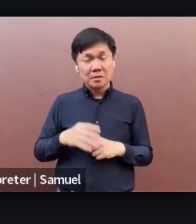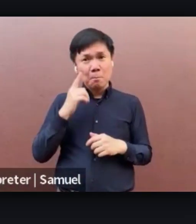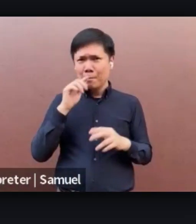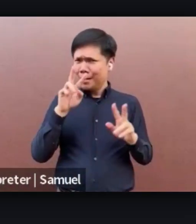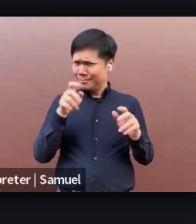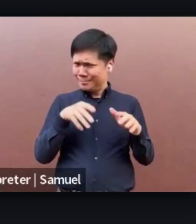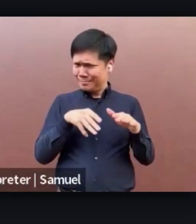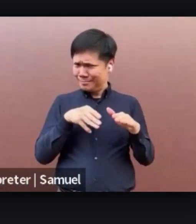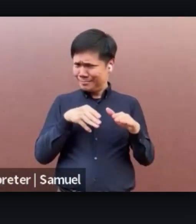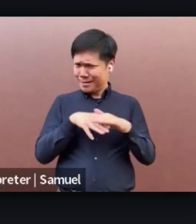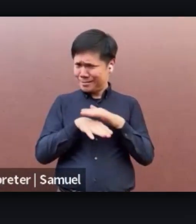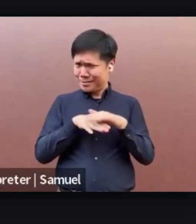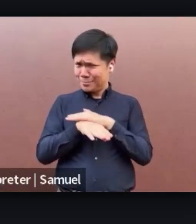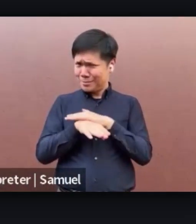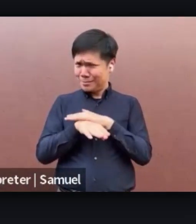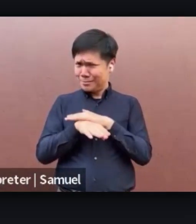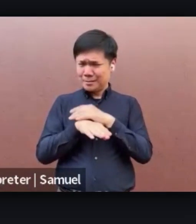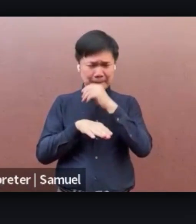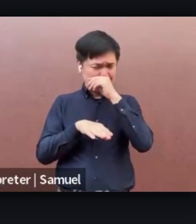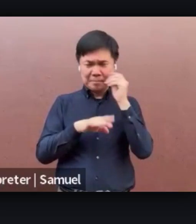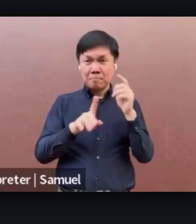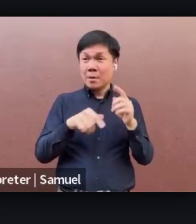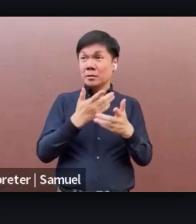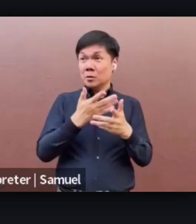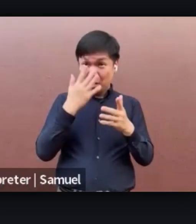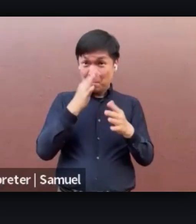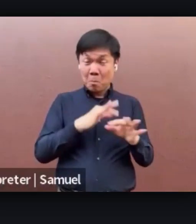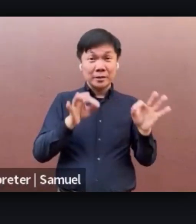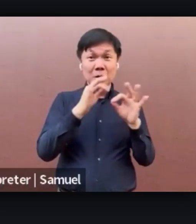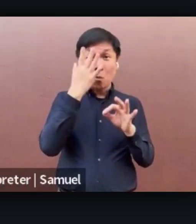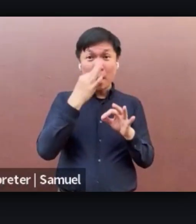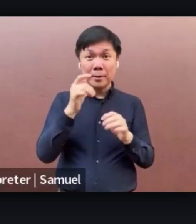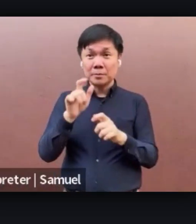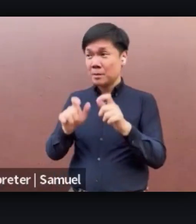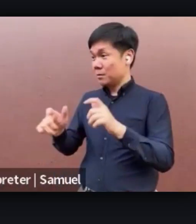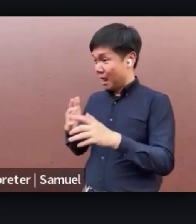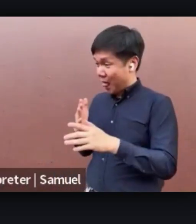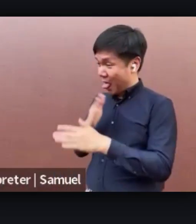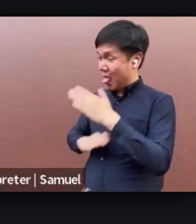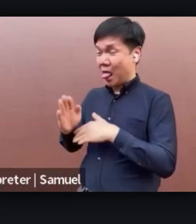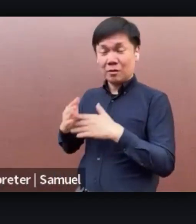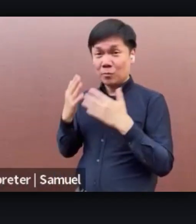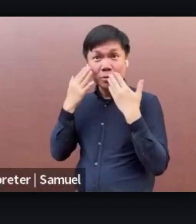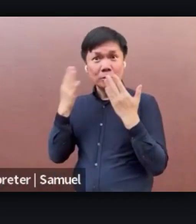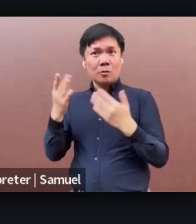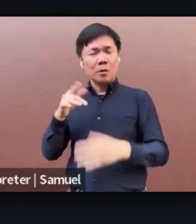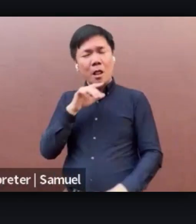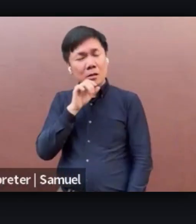Disability is something that can catch anyone anytime in our lives.